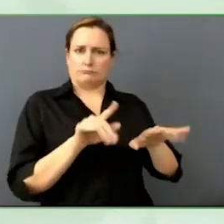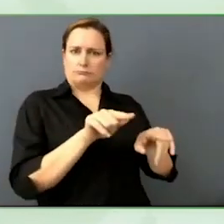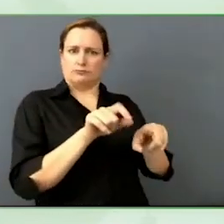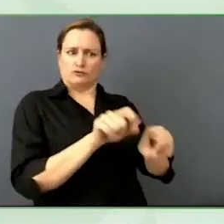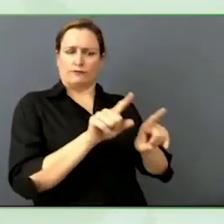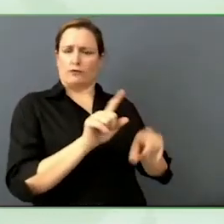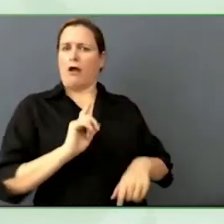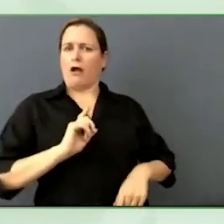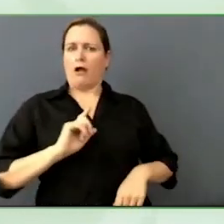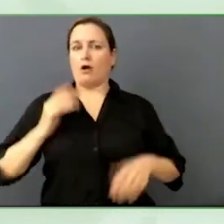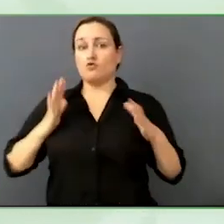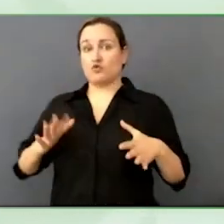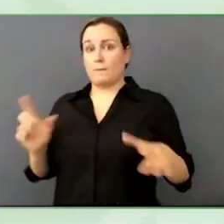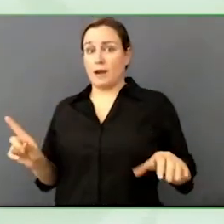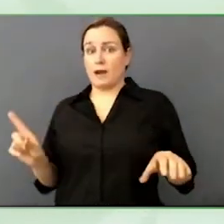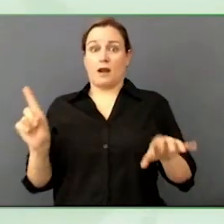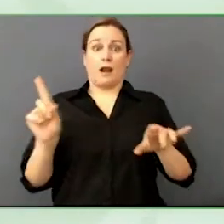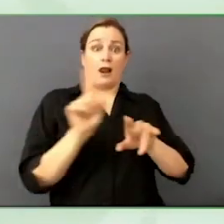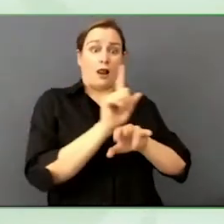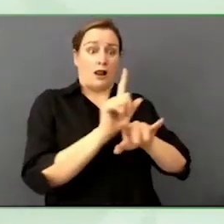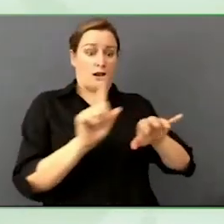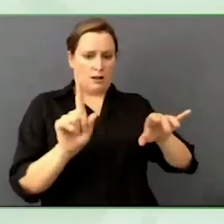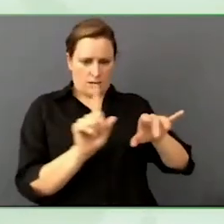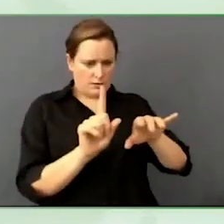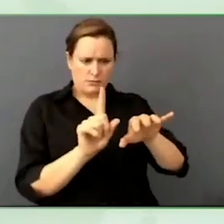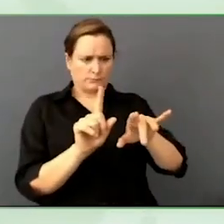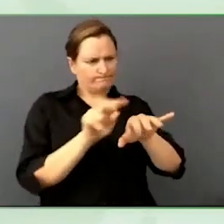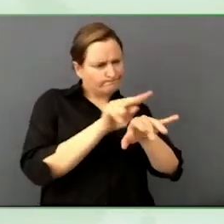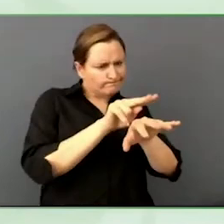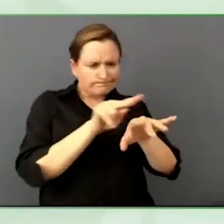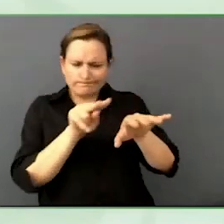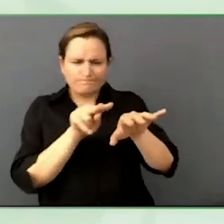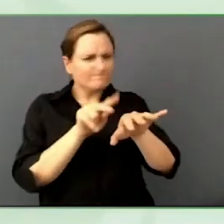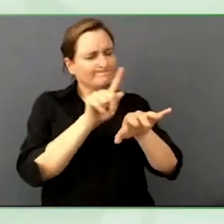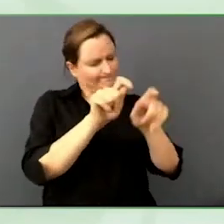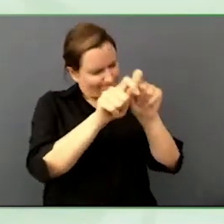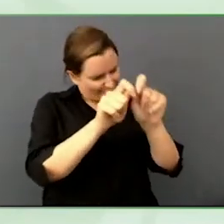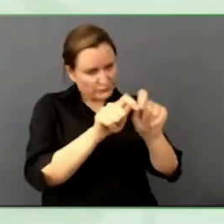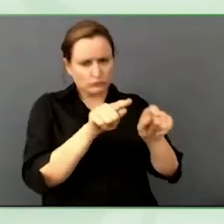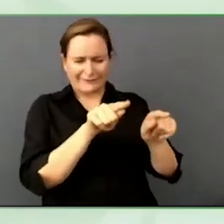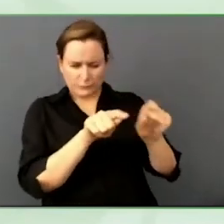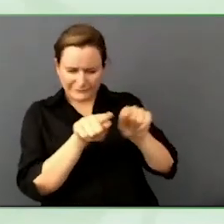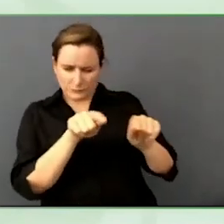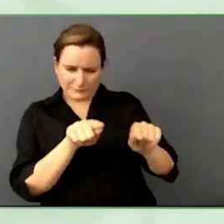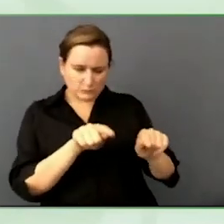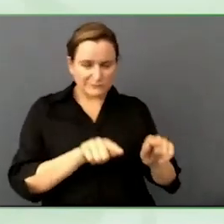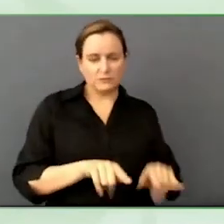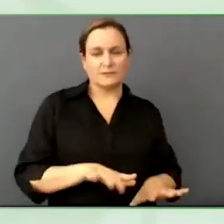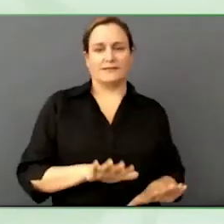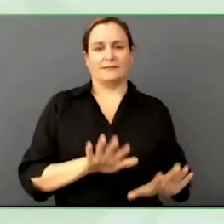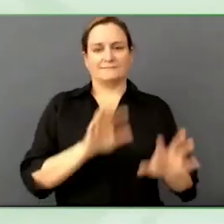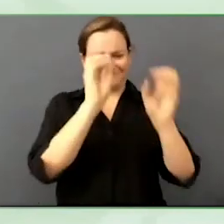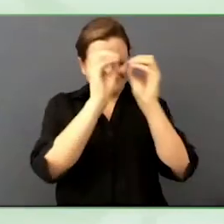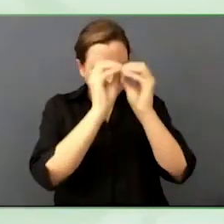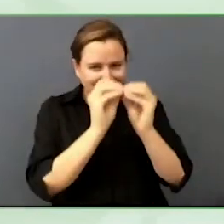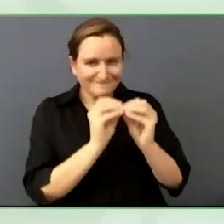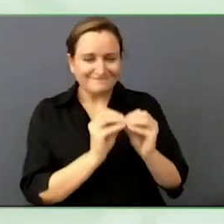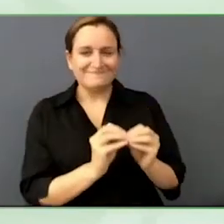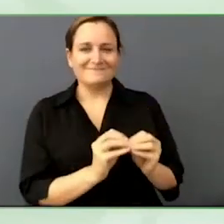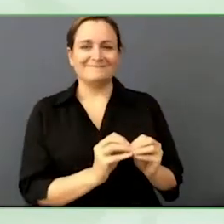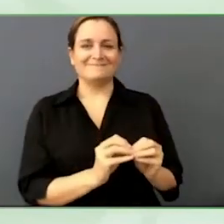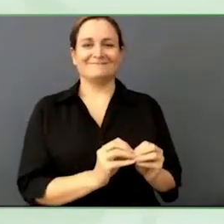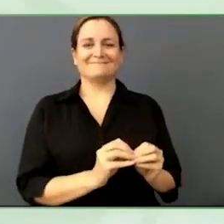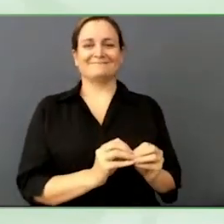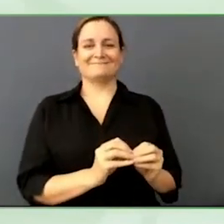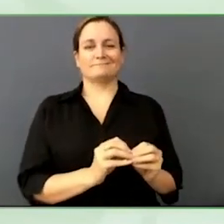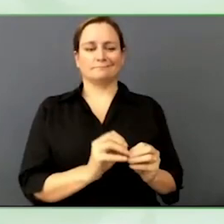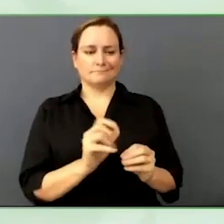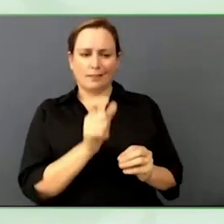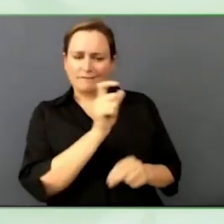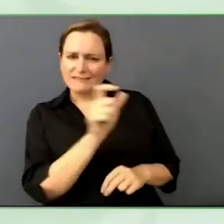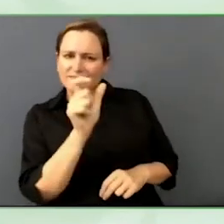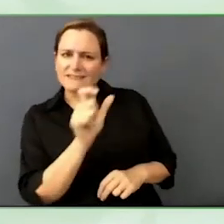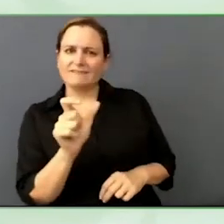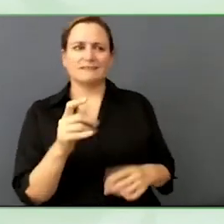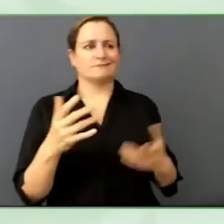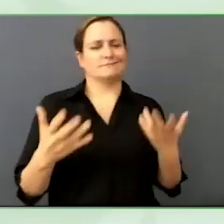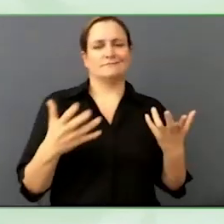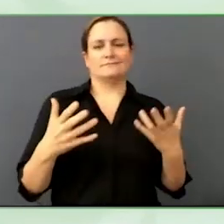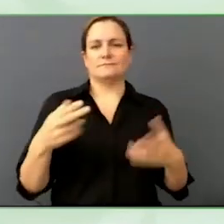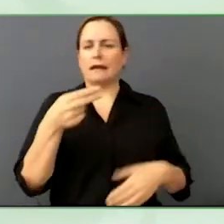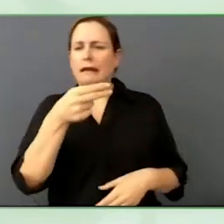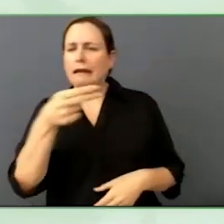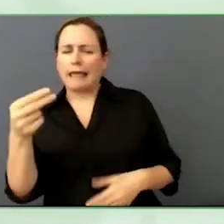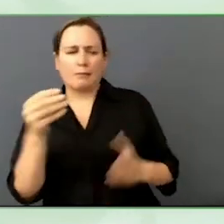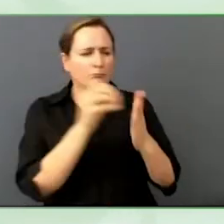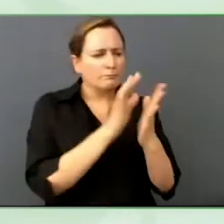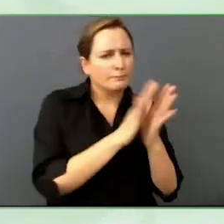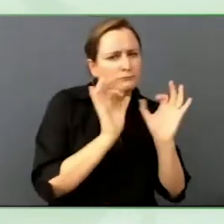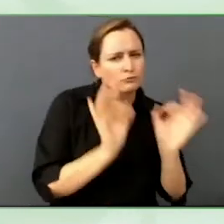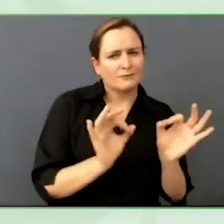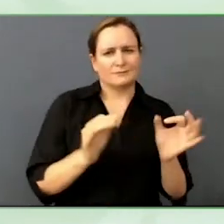leaps and bounds better, like to get the local jargon.